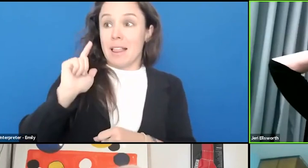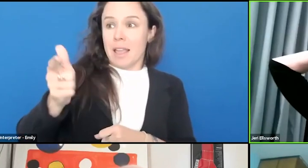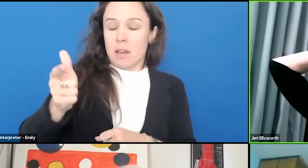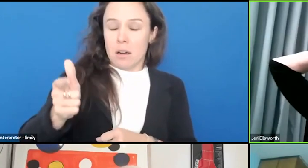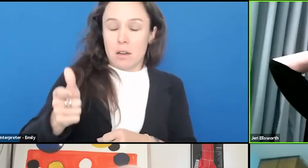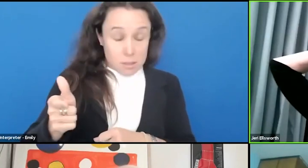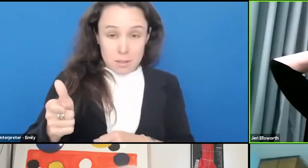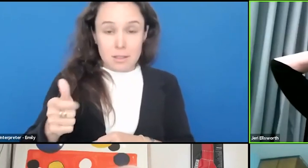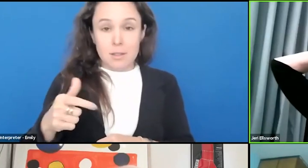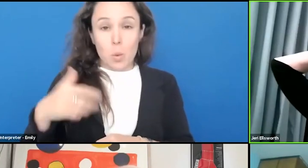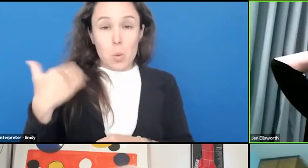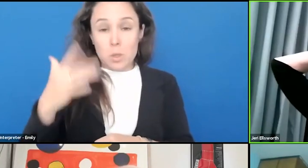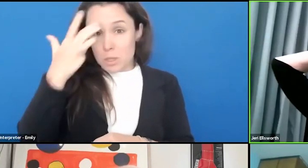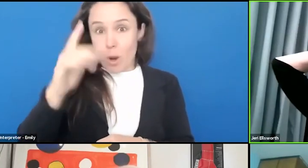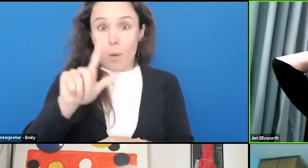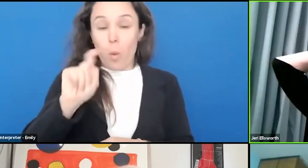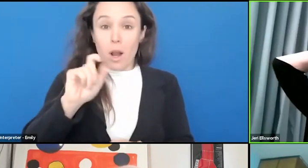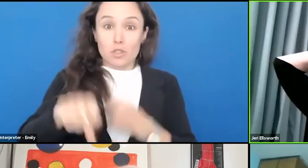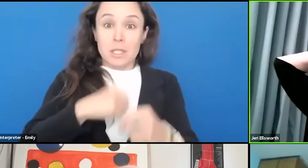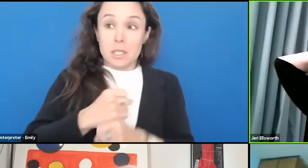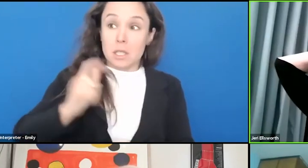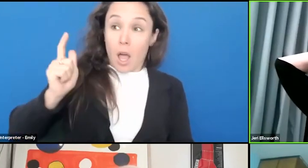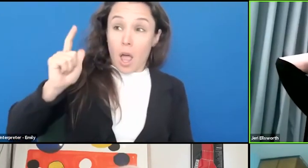and 100 years from now they're going to look absolutely like sticks and stones.